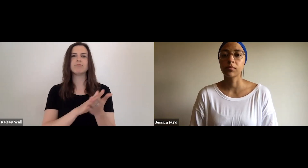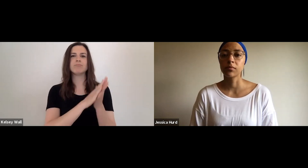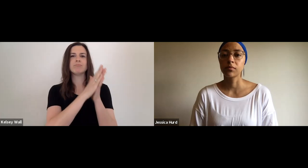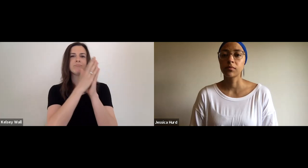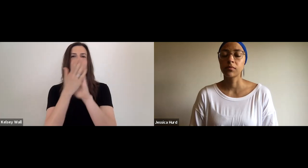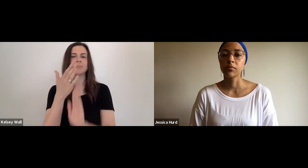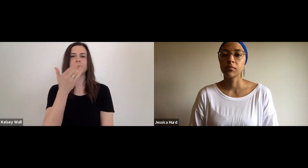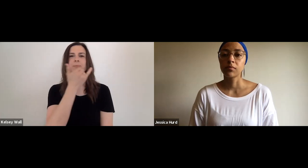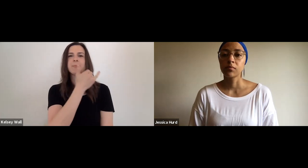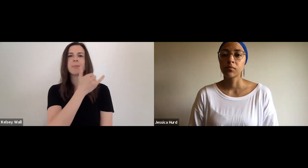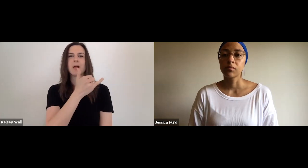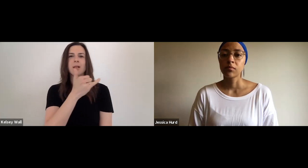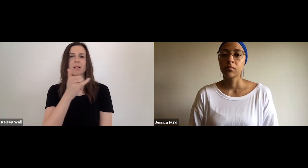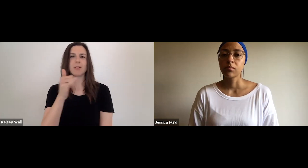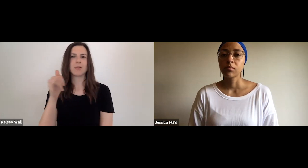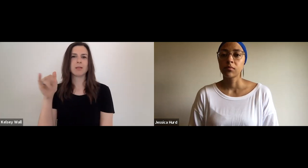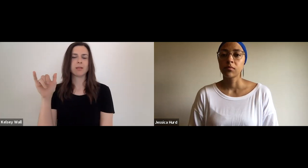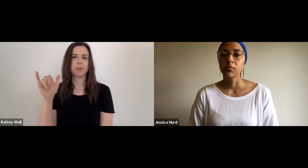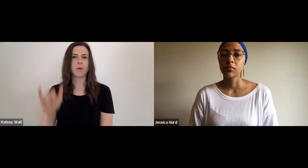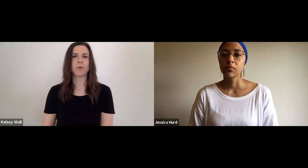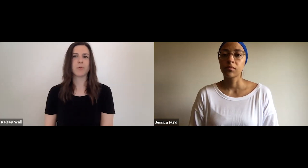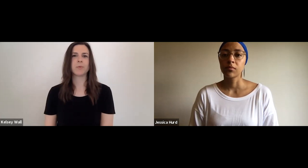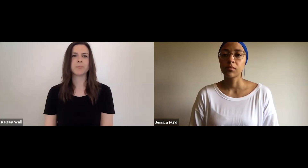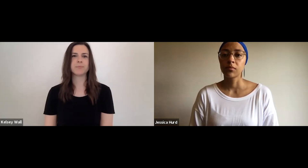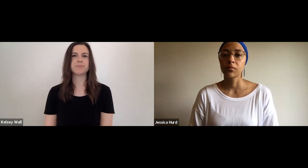Orange now transitions to yellow.